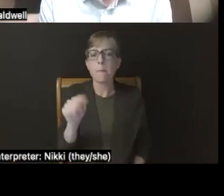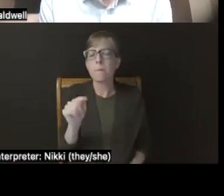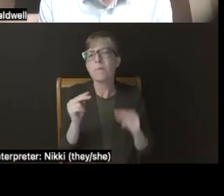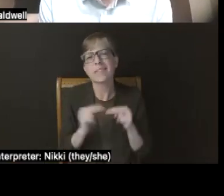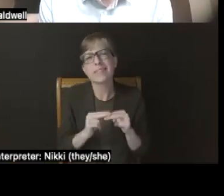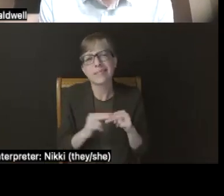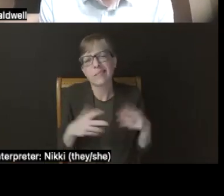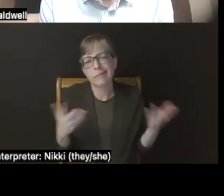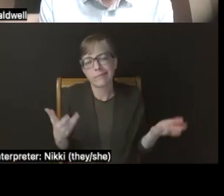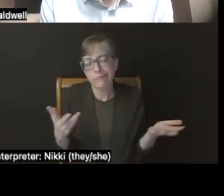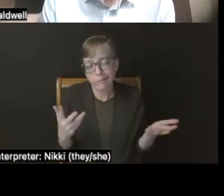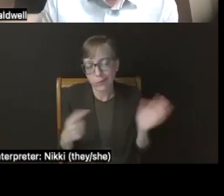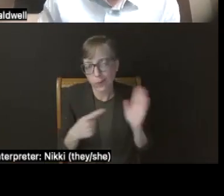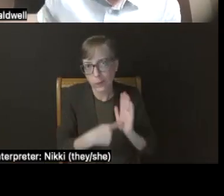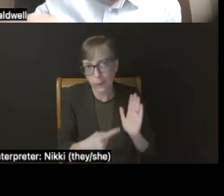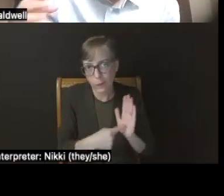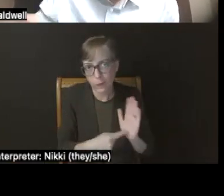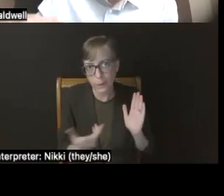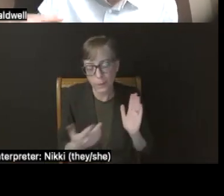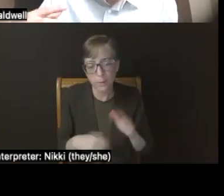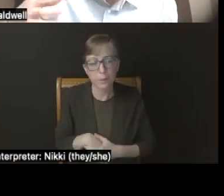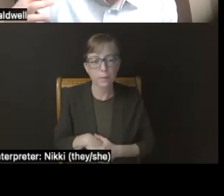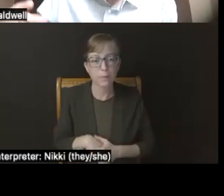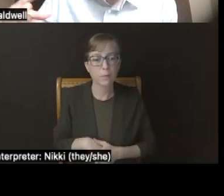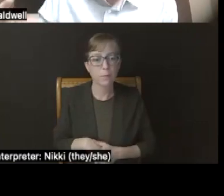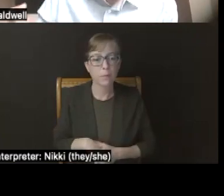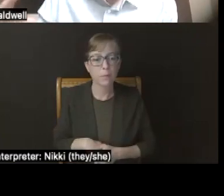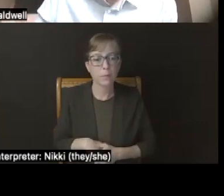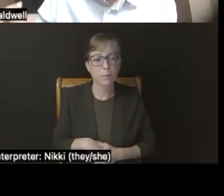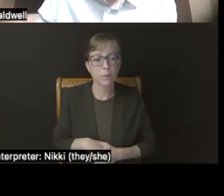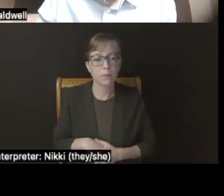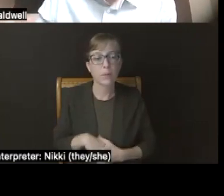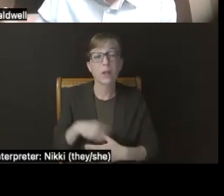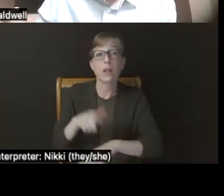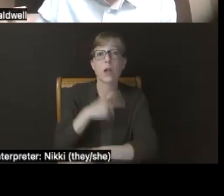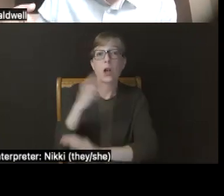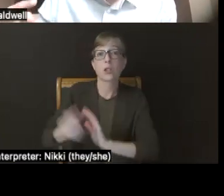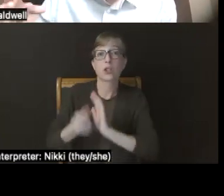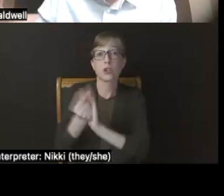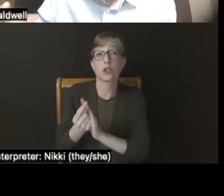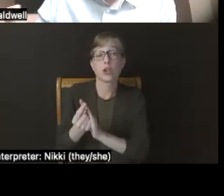the percentage of Medicaid long term service and supports that goes